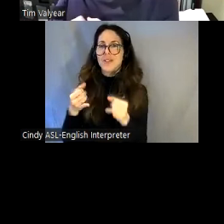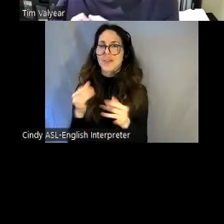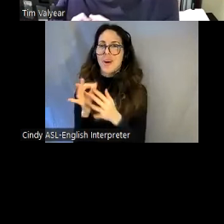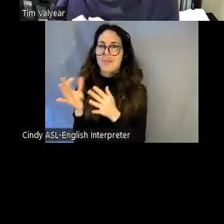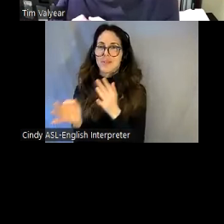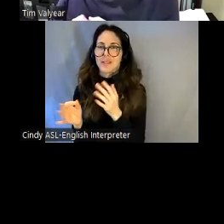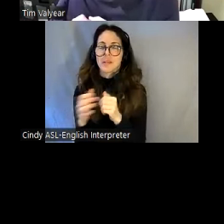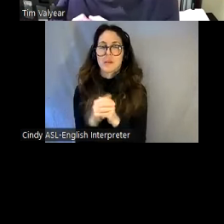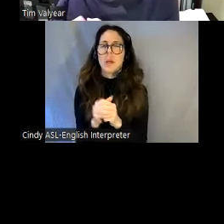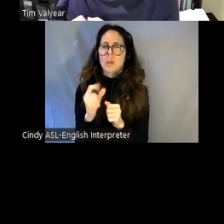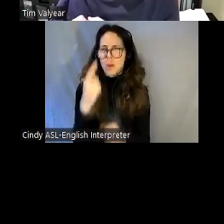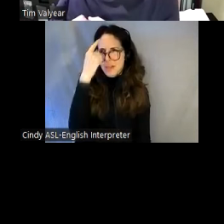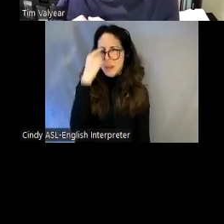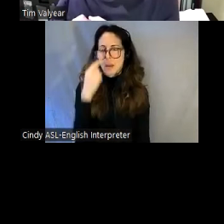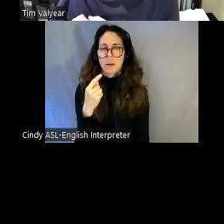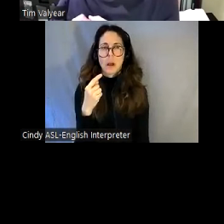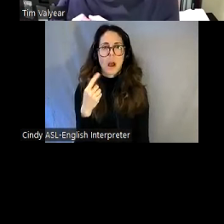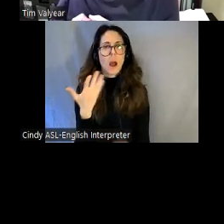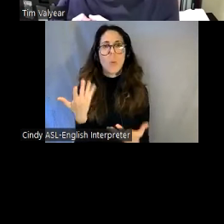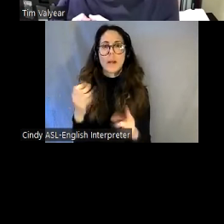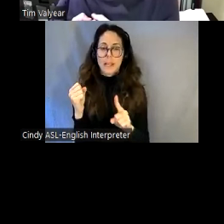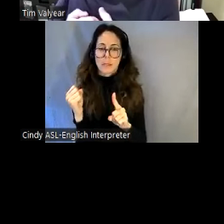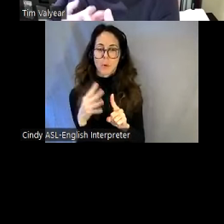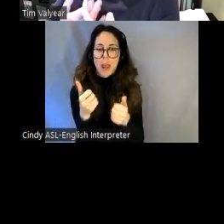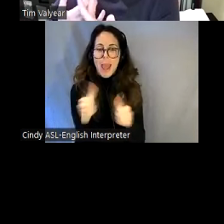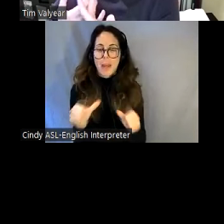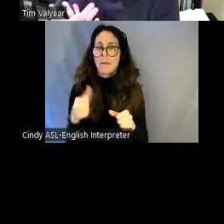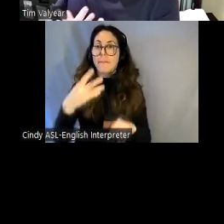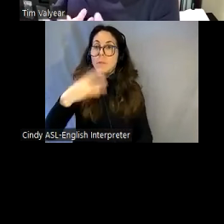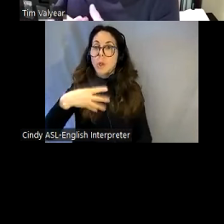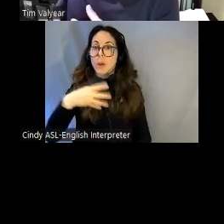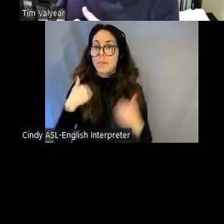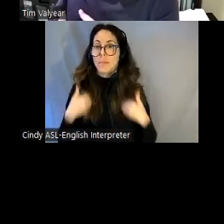and those who don't. No judgments, personal choice. We